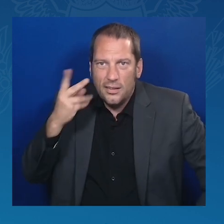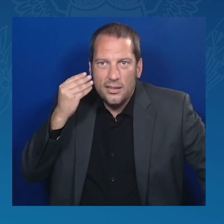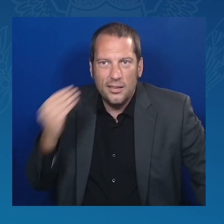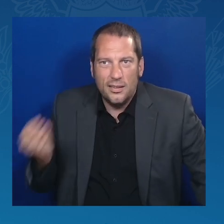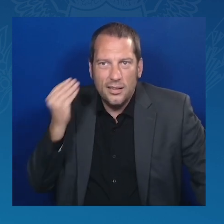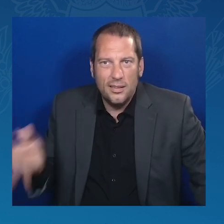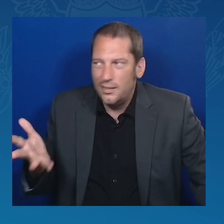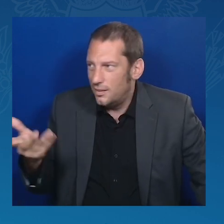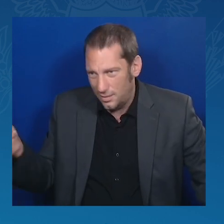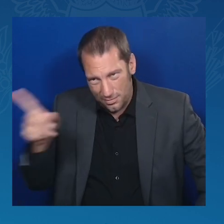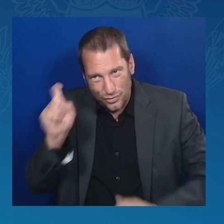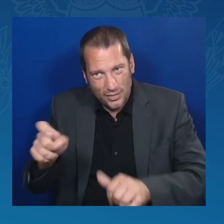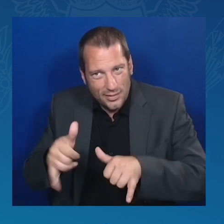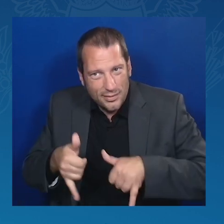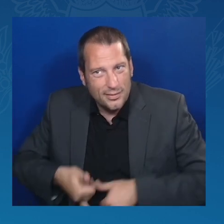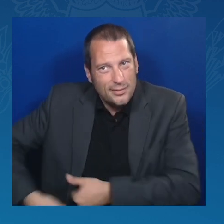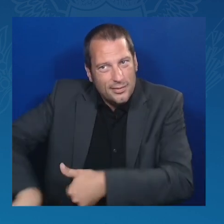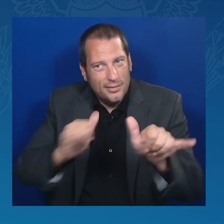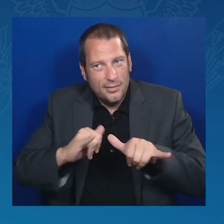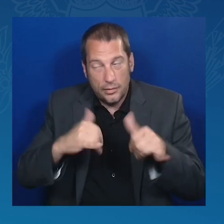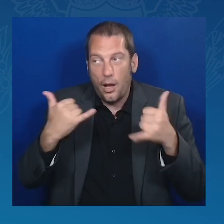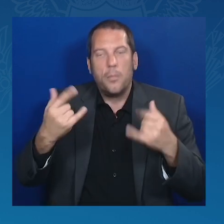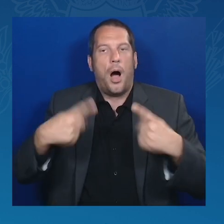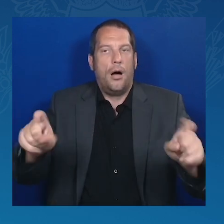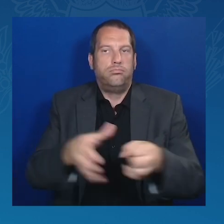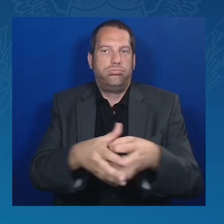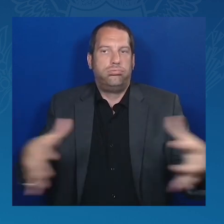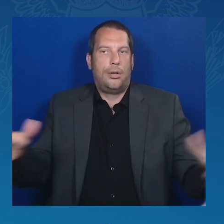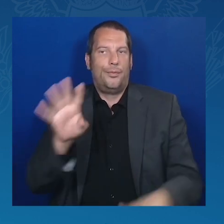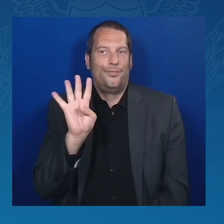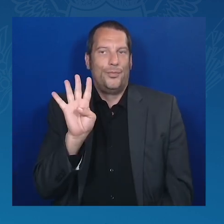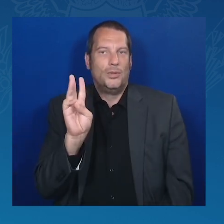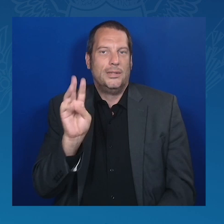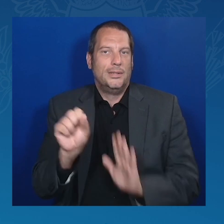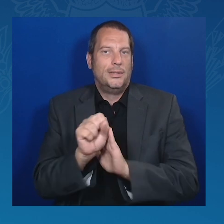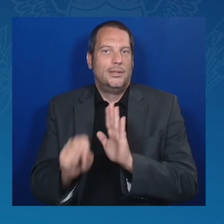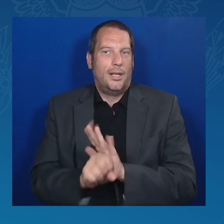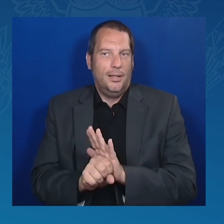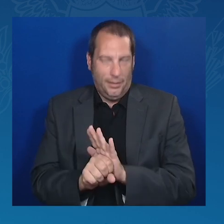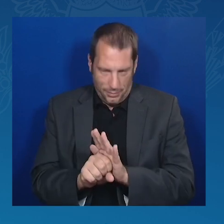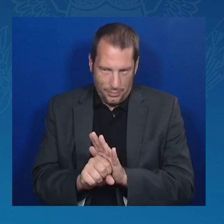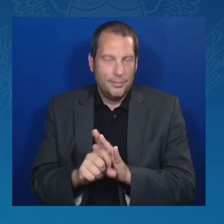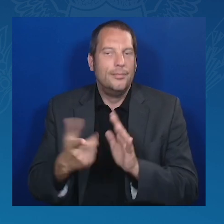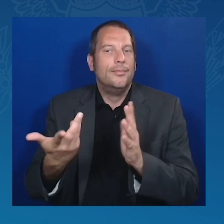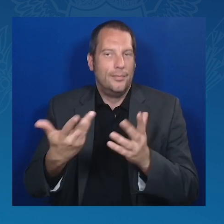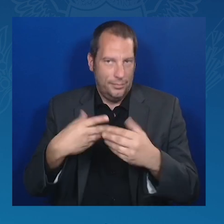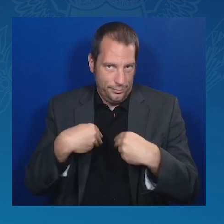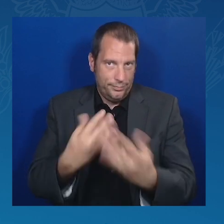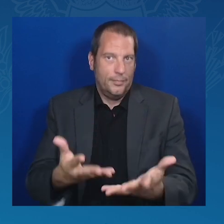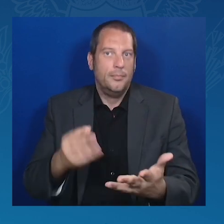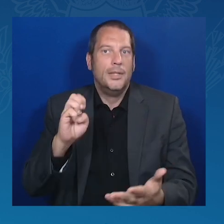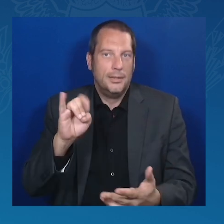And I say that is but one example of so many that we can tell of how our work and our activism